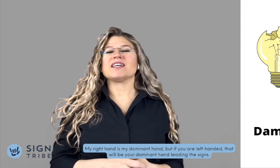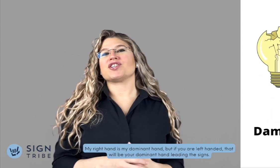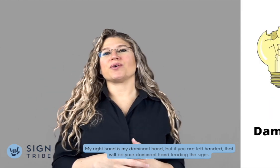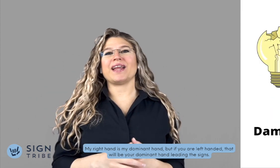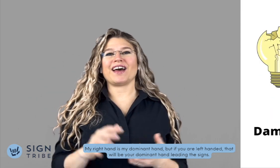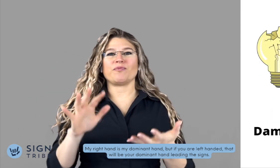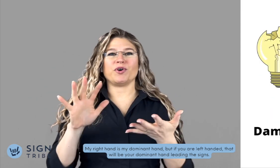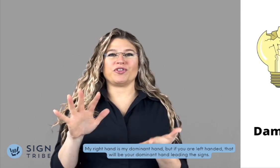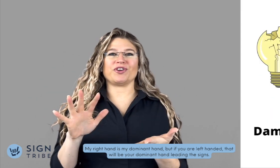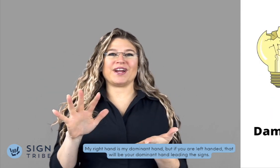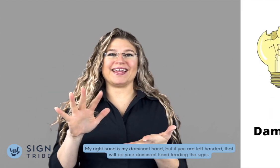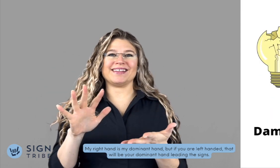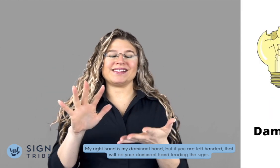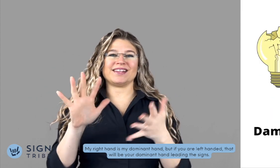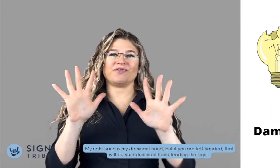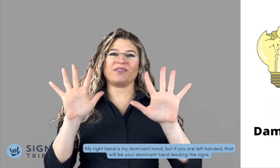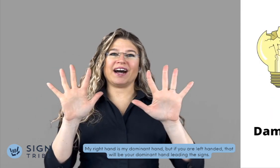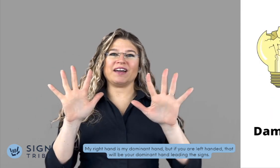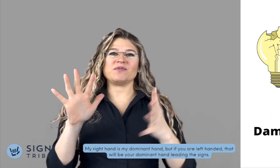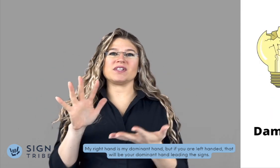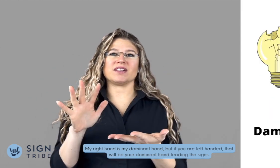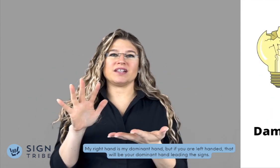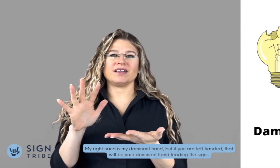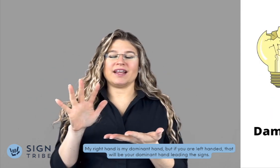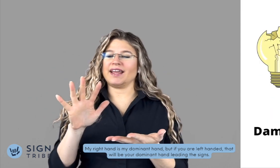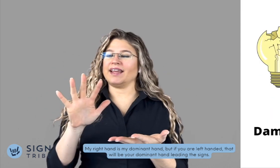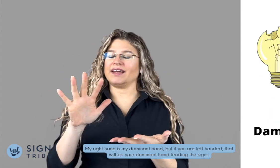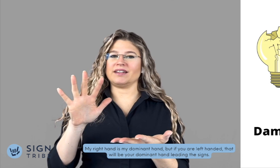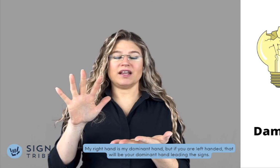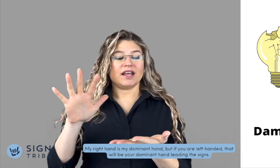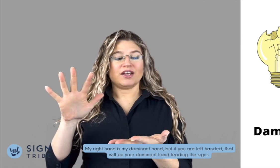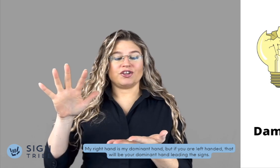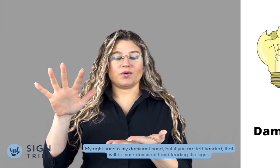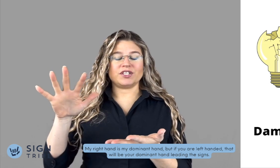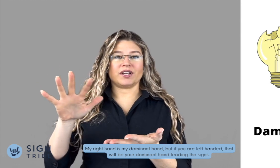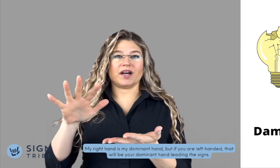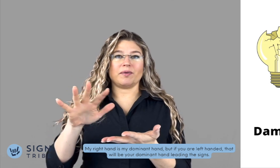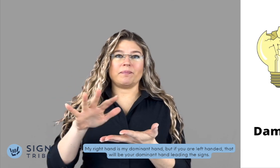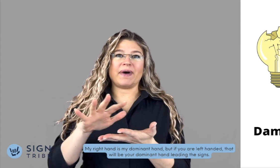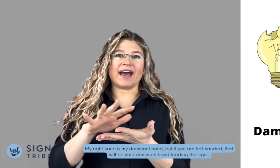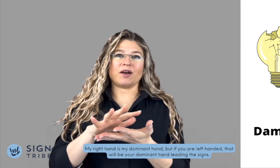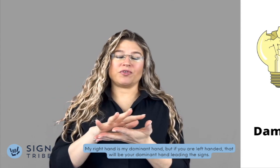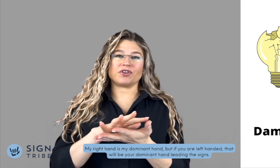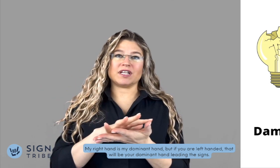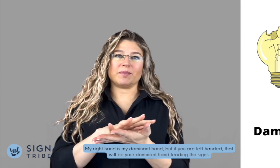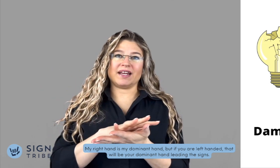you're going to have both your hands and fives and you're going to come back with your dominant